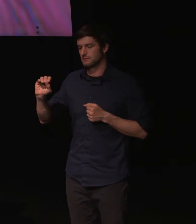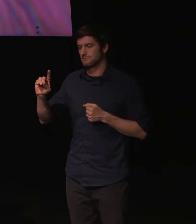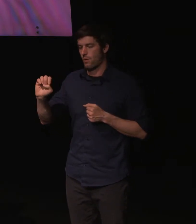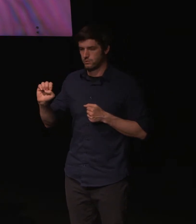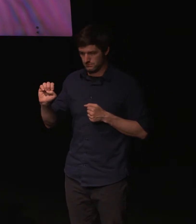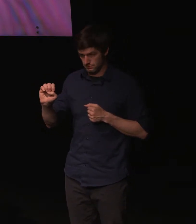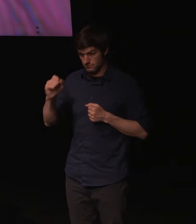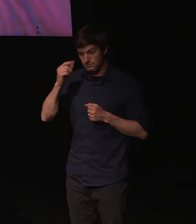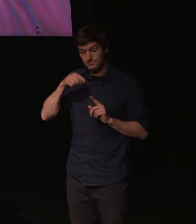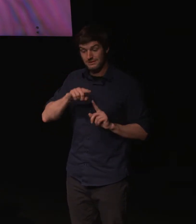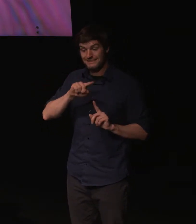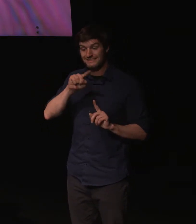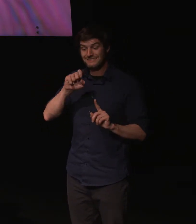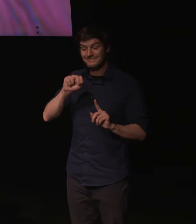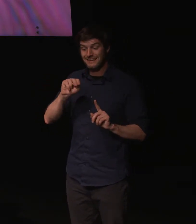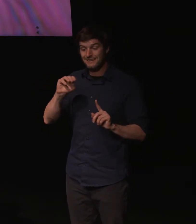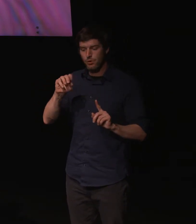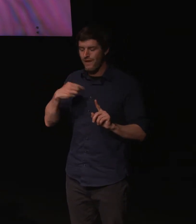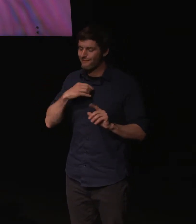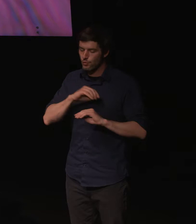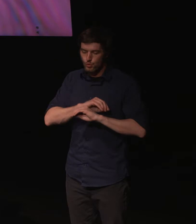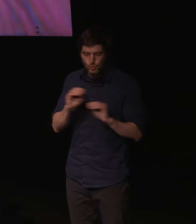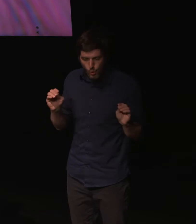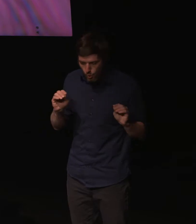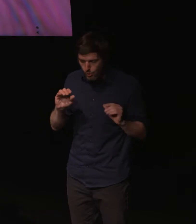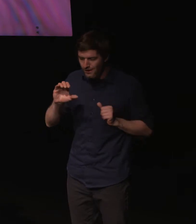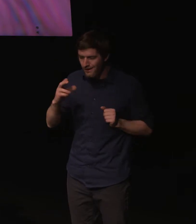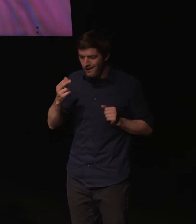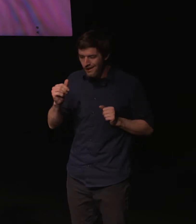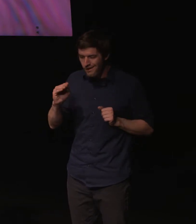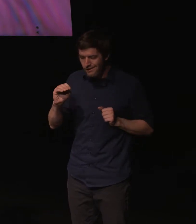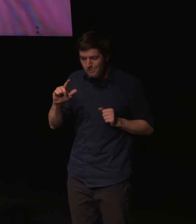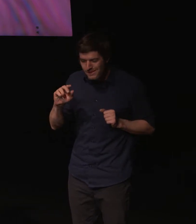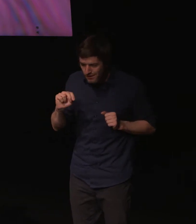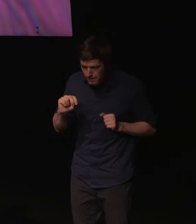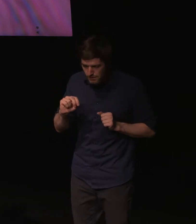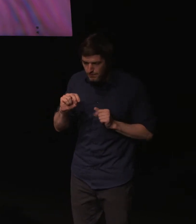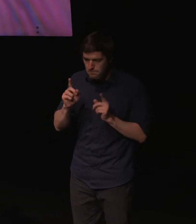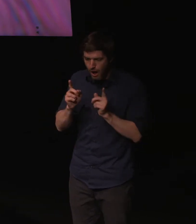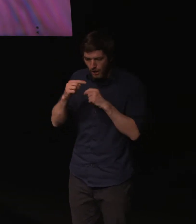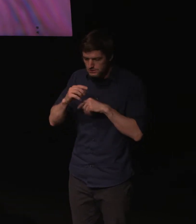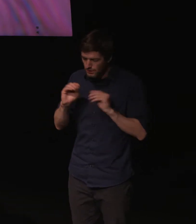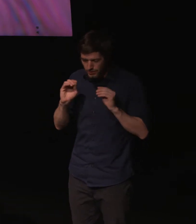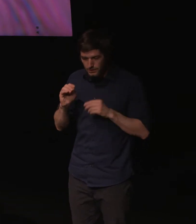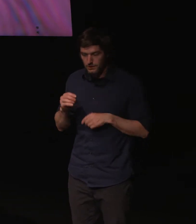Zen Mode also has no timer to speak of. Now, in the normal game, the timer you can sort of toggle off and on.